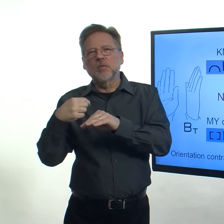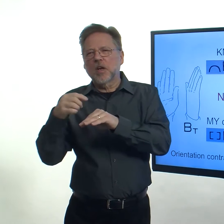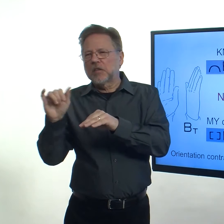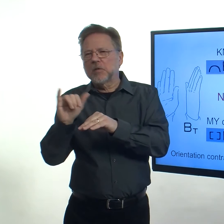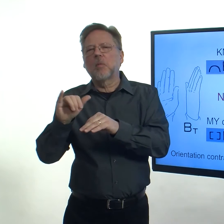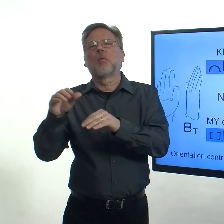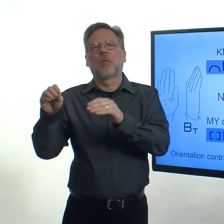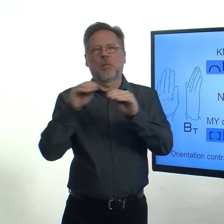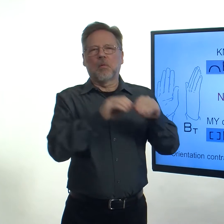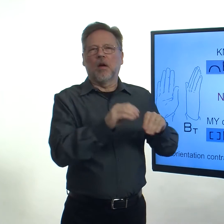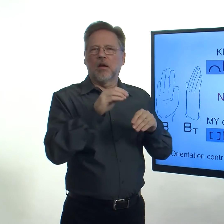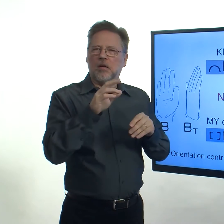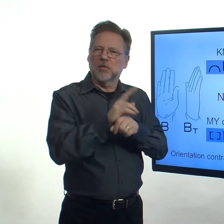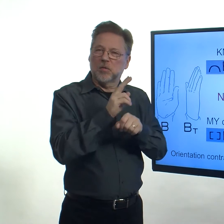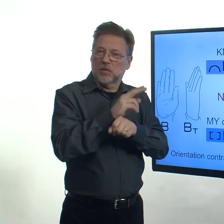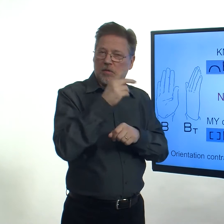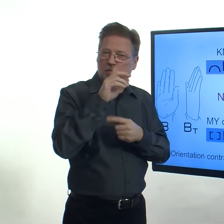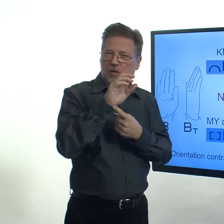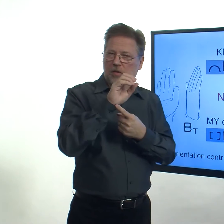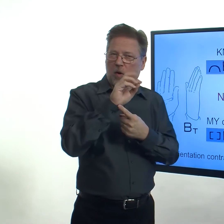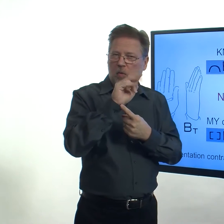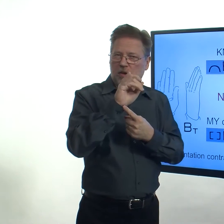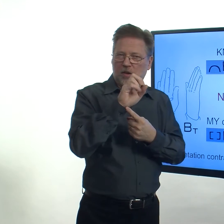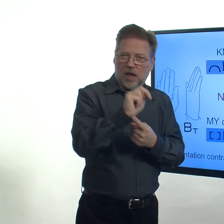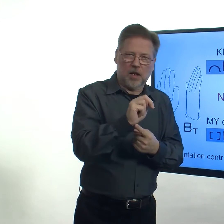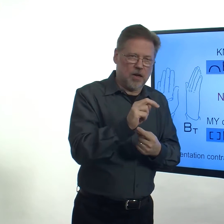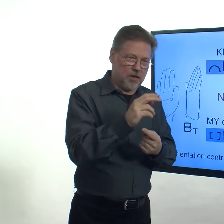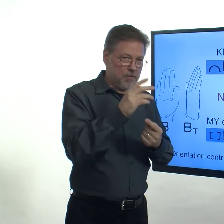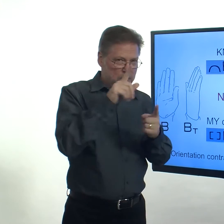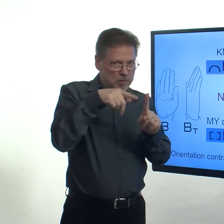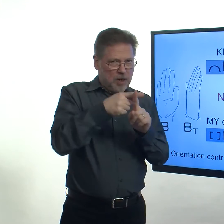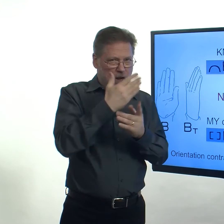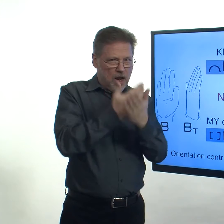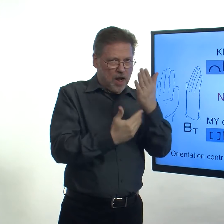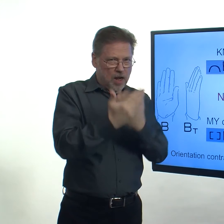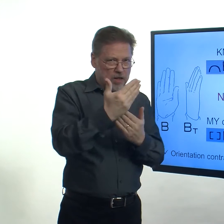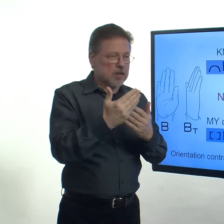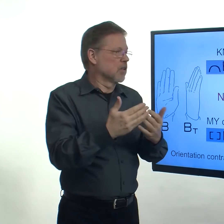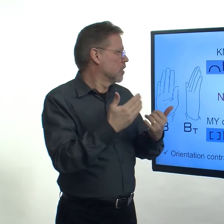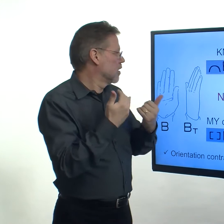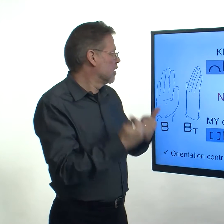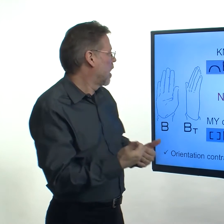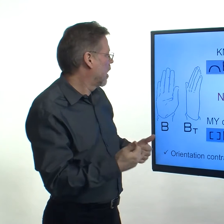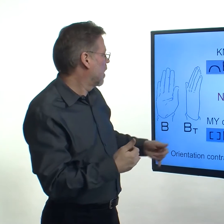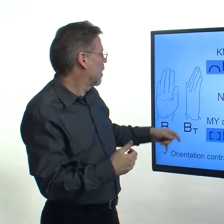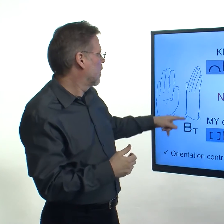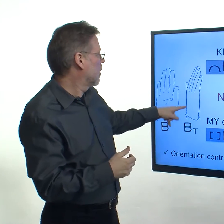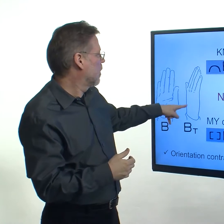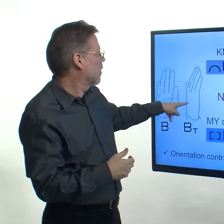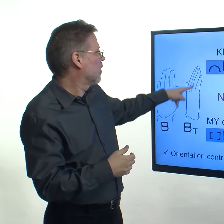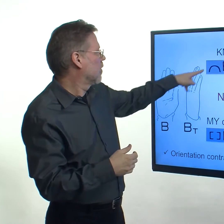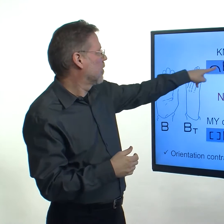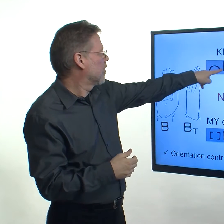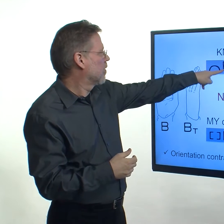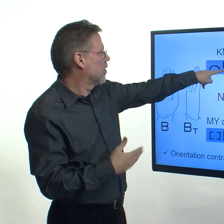as well, so they used that for orientation, specifically for the hand. Now, this handshape